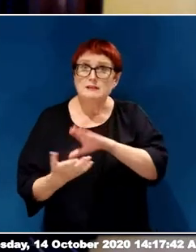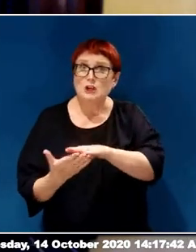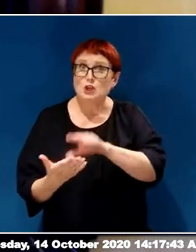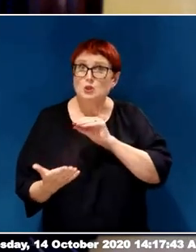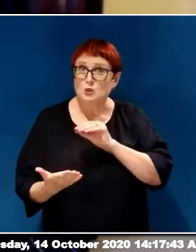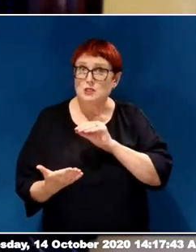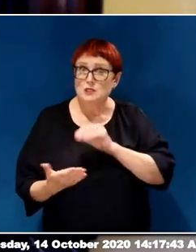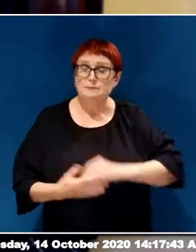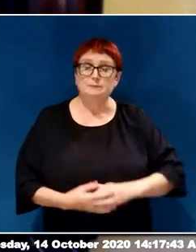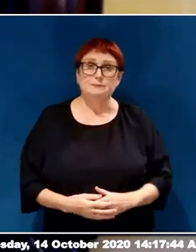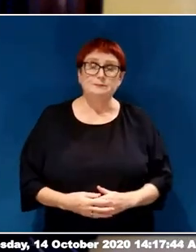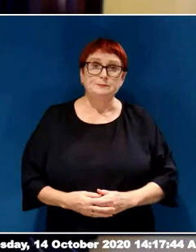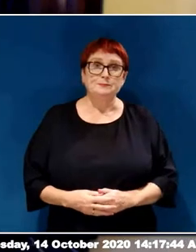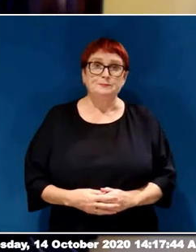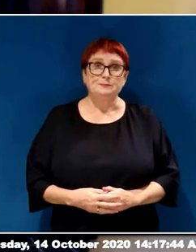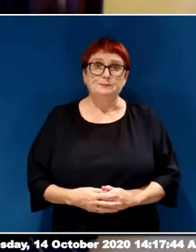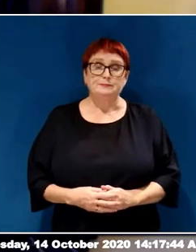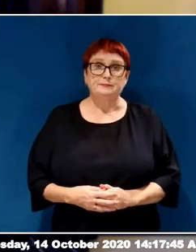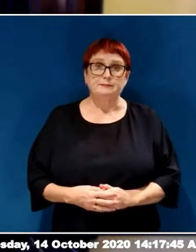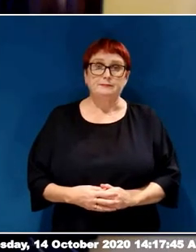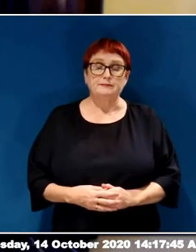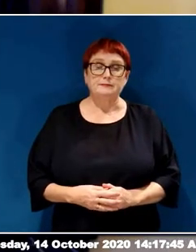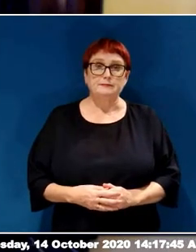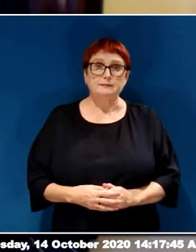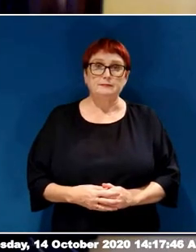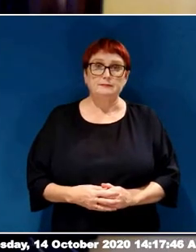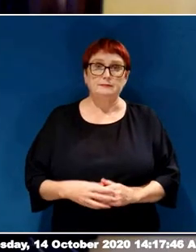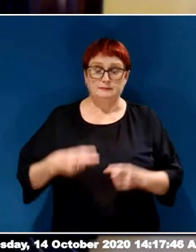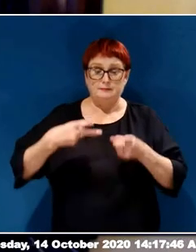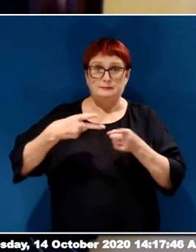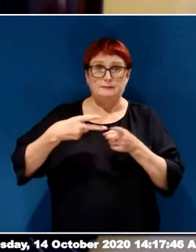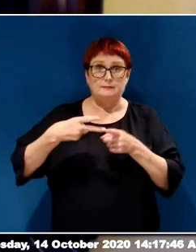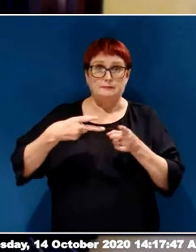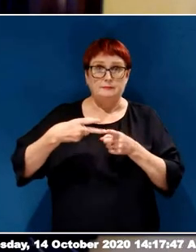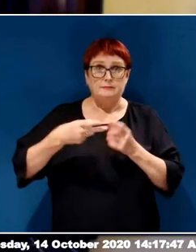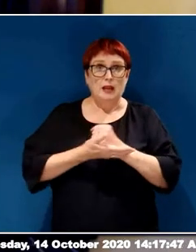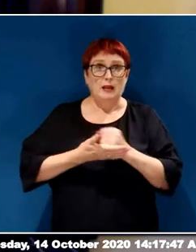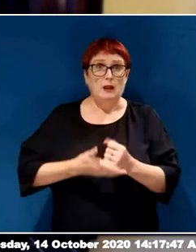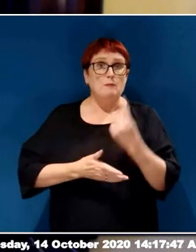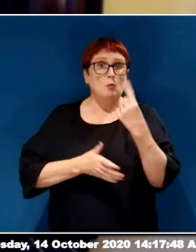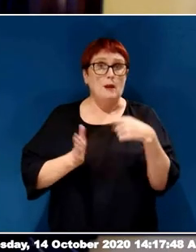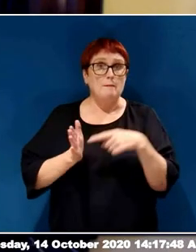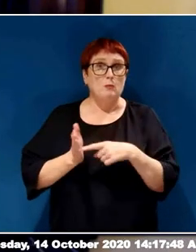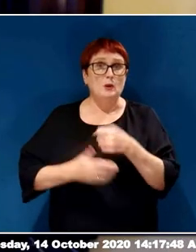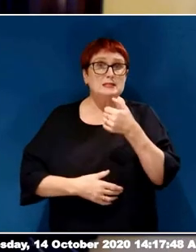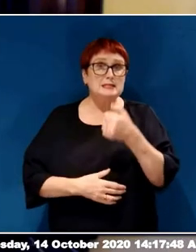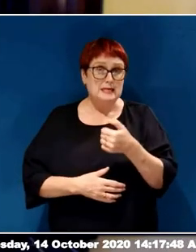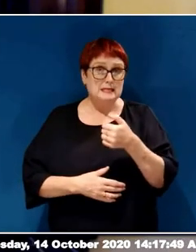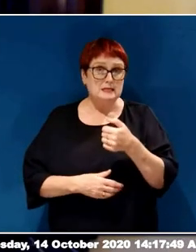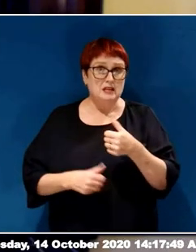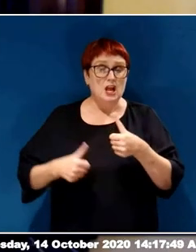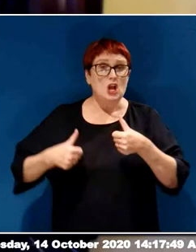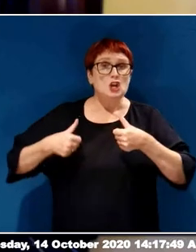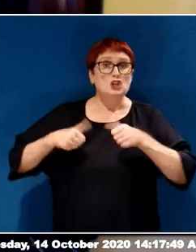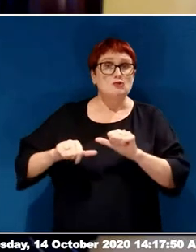There is focus area 1.6: Strategies to support full participation of students with disability ....